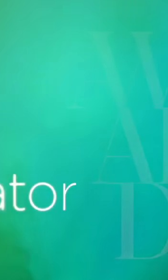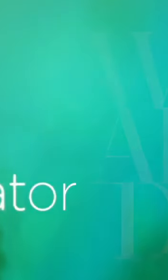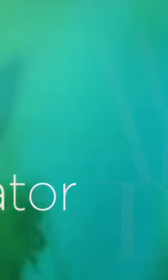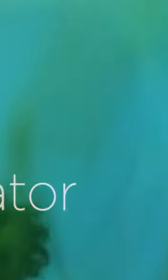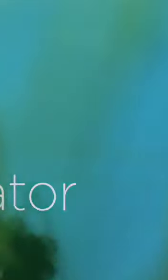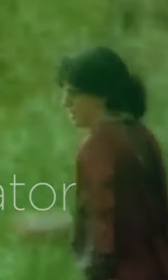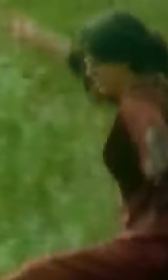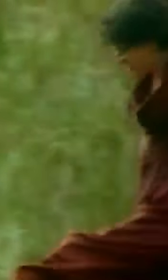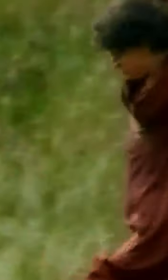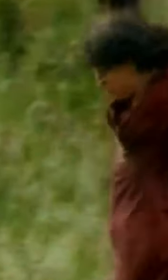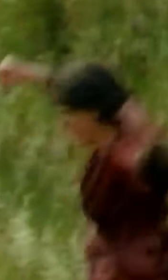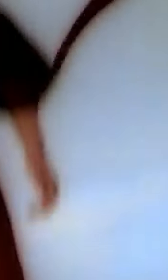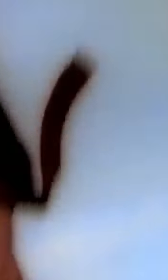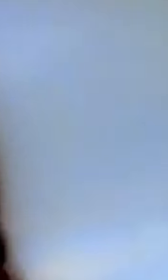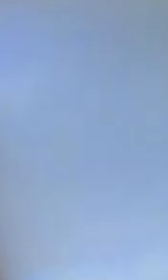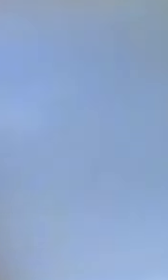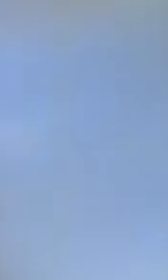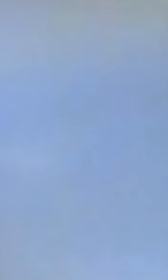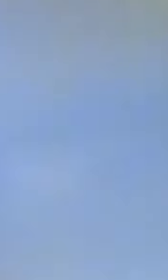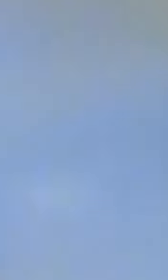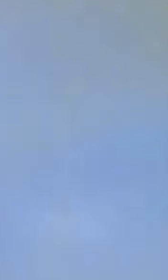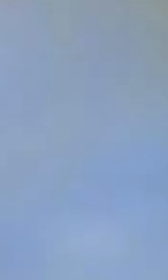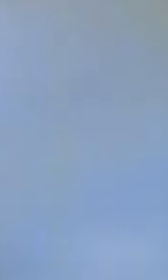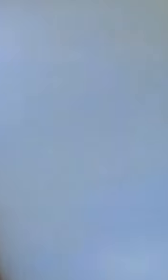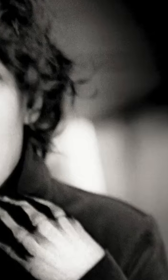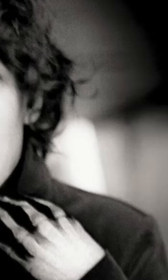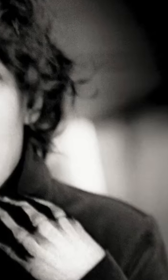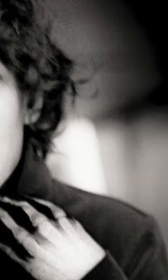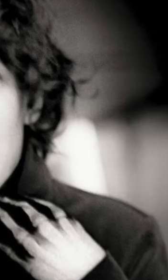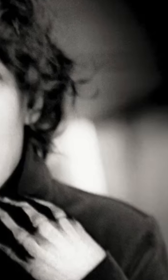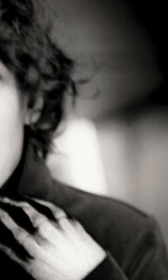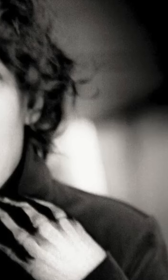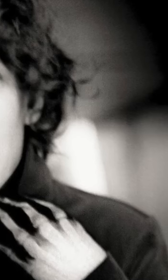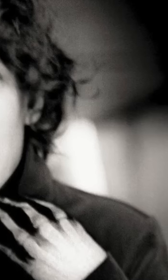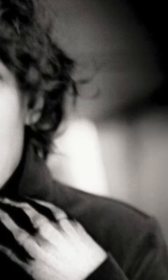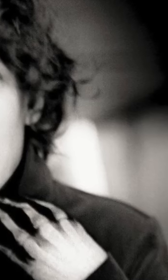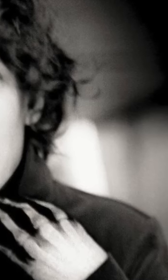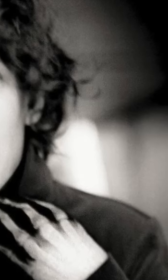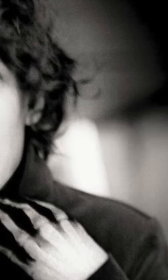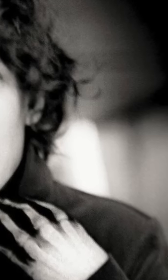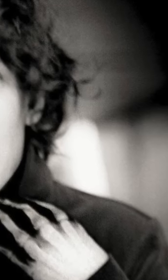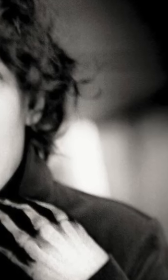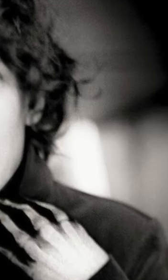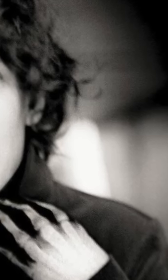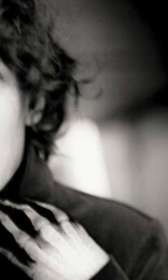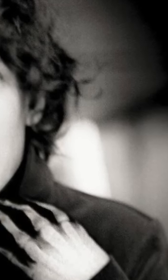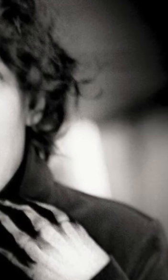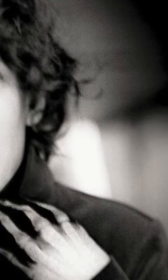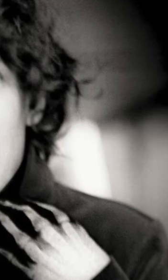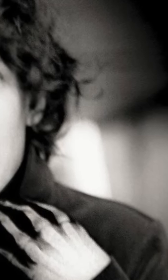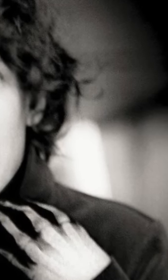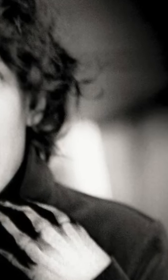innovator, motivator, role model, facilitator, and entrepreneur. In these roles, she has pushed boundaries of